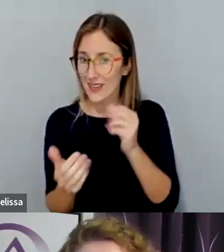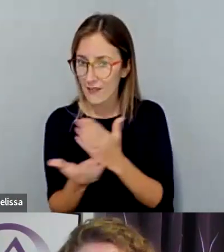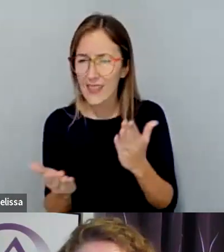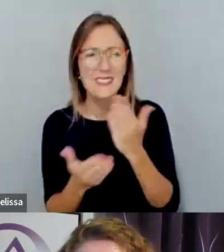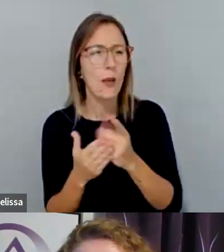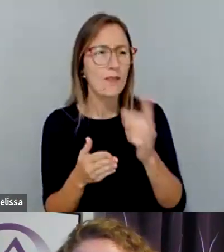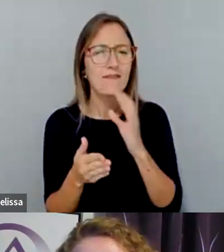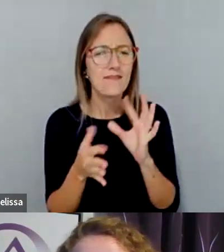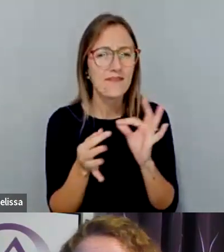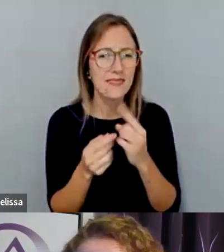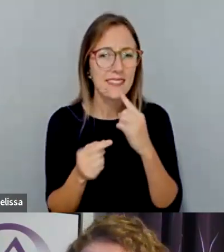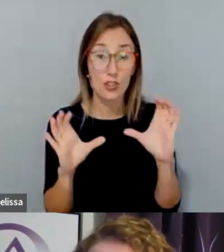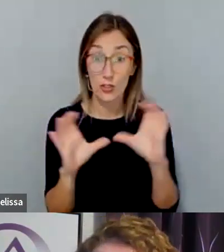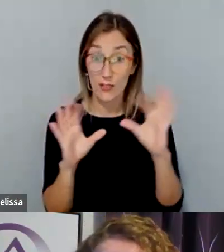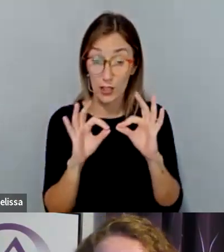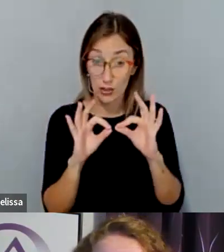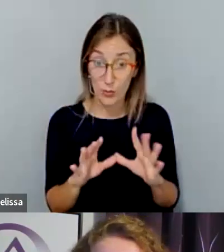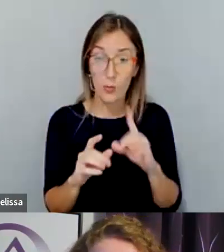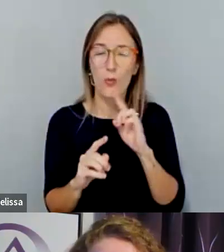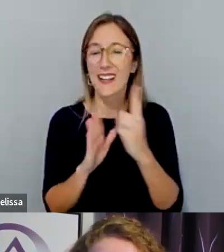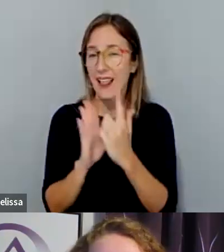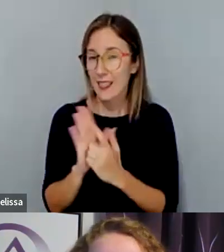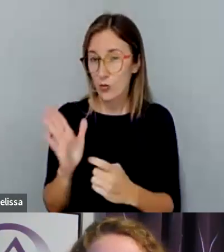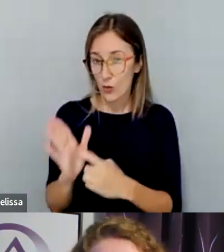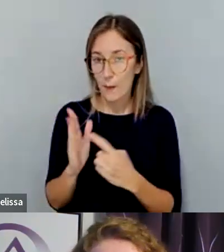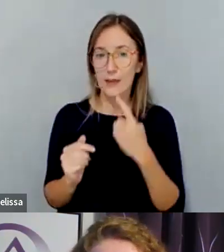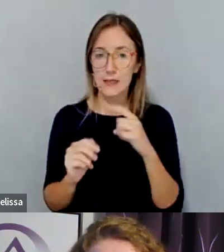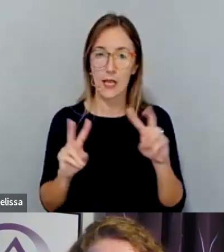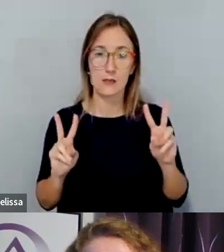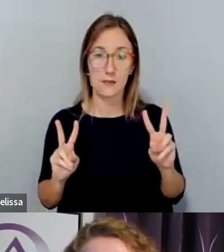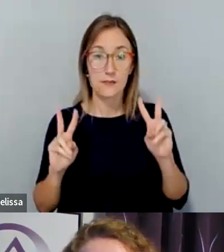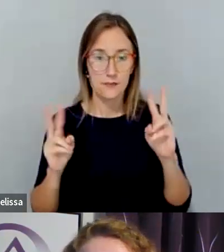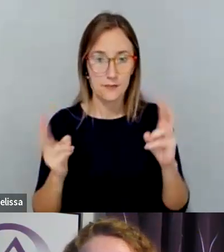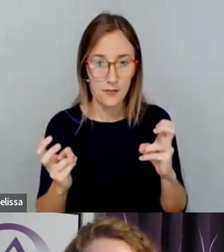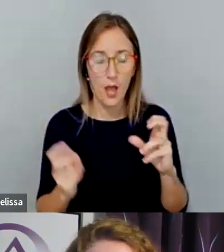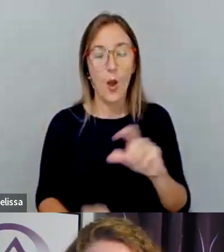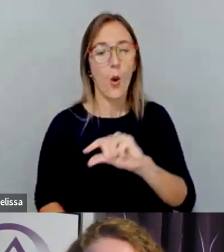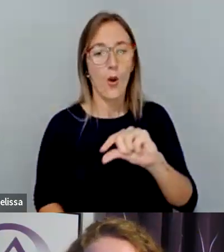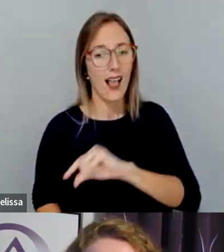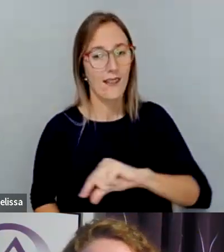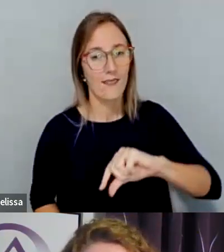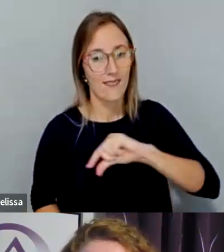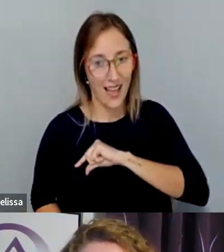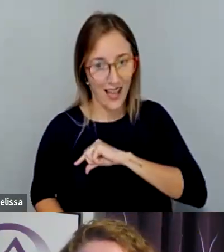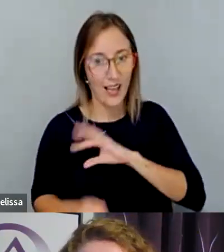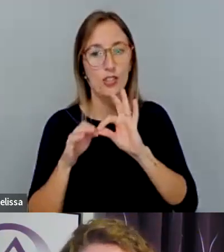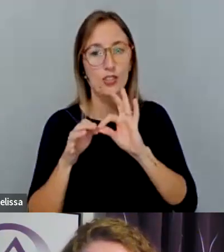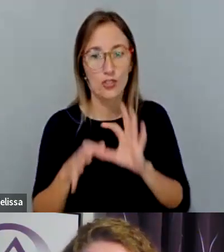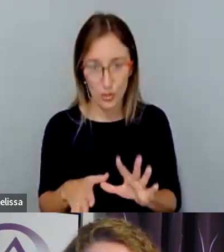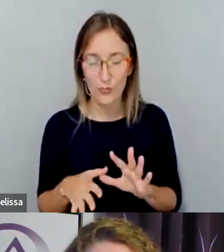know sign language just waving their hands. Also, what if they are just a college student. They haven't learned anything. Someone here said